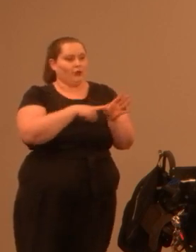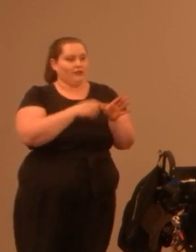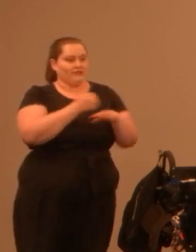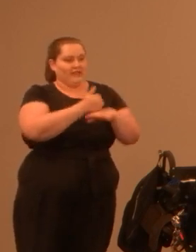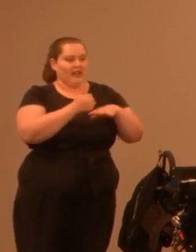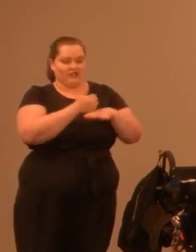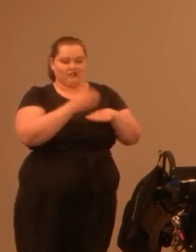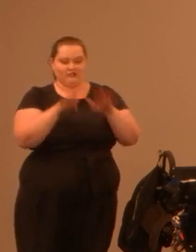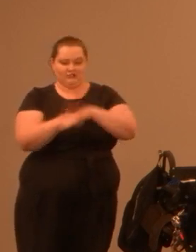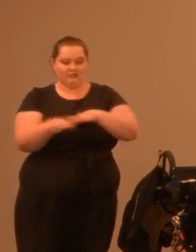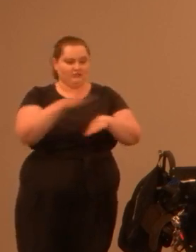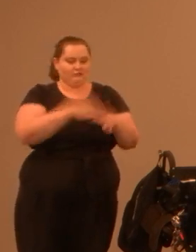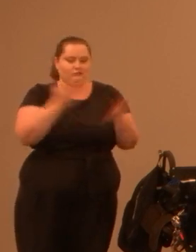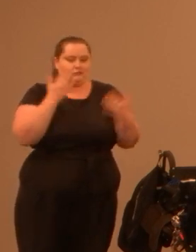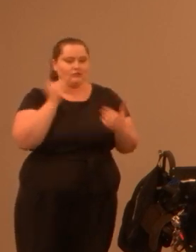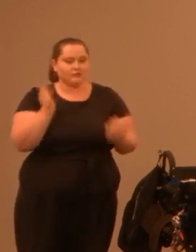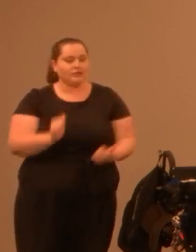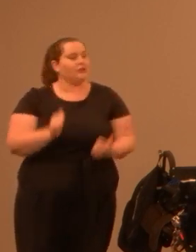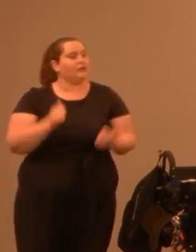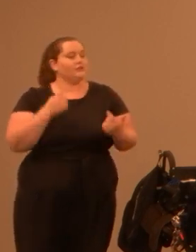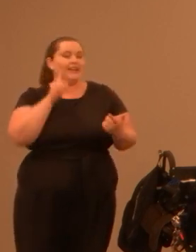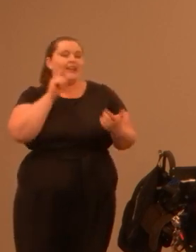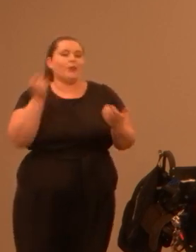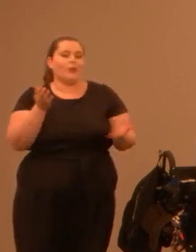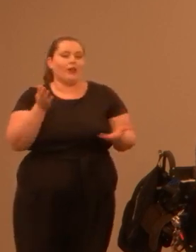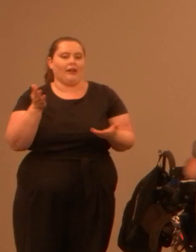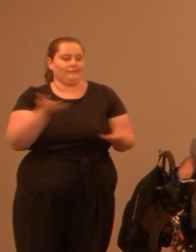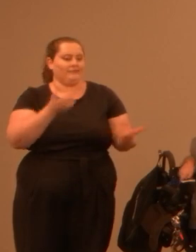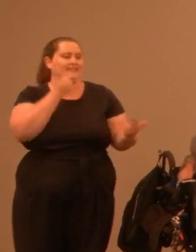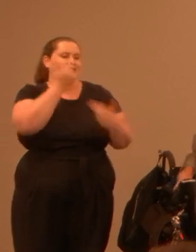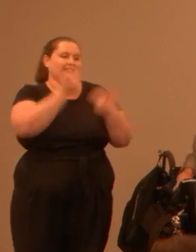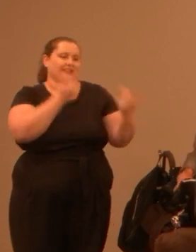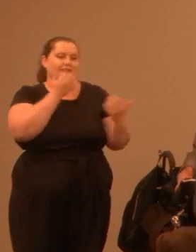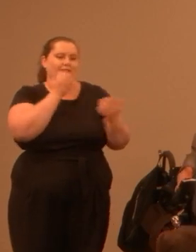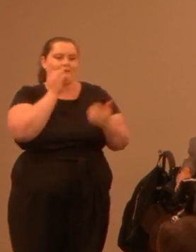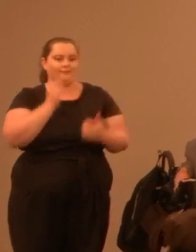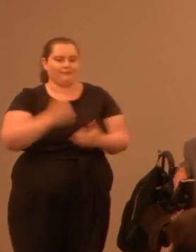and he will present a couple of songs for your entertainment. Thank you.